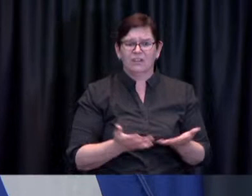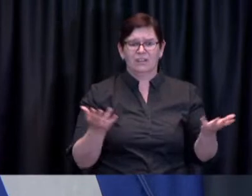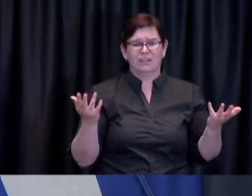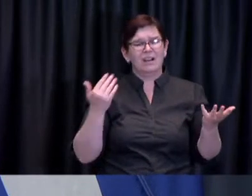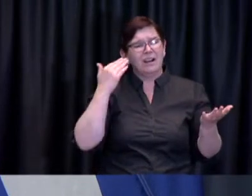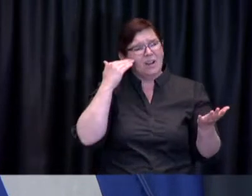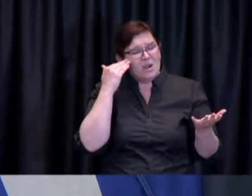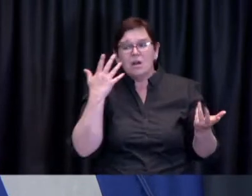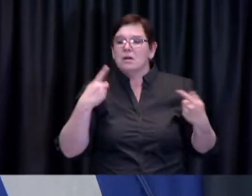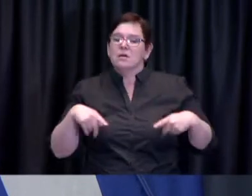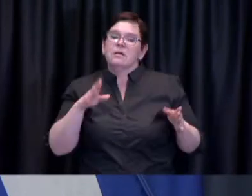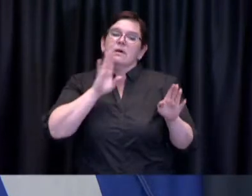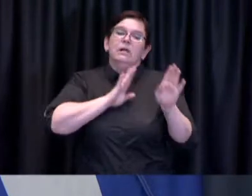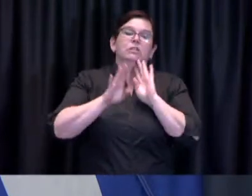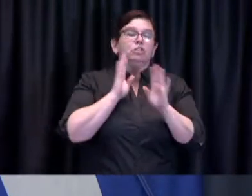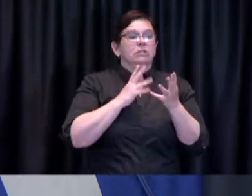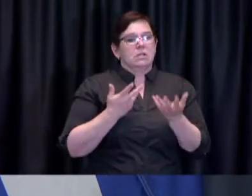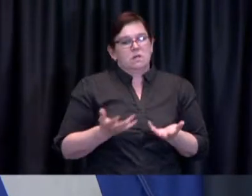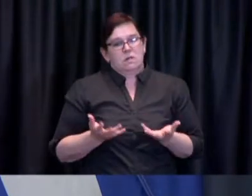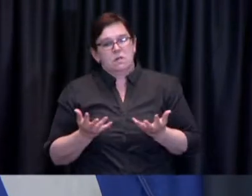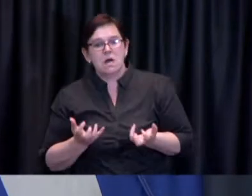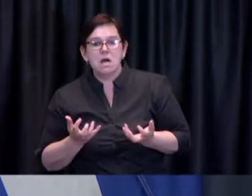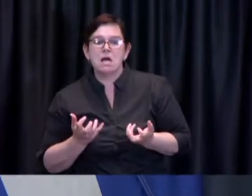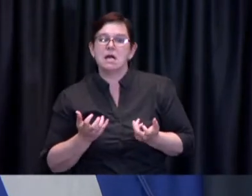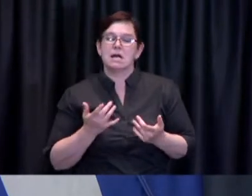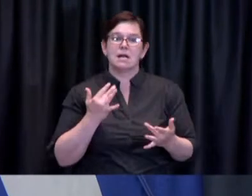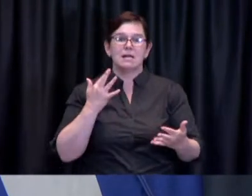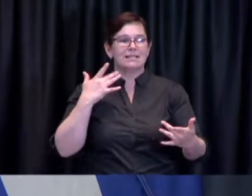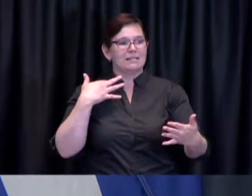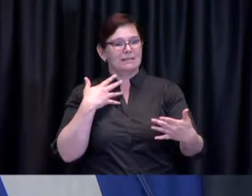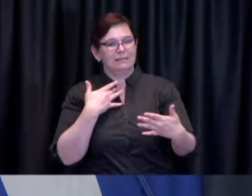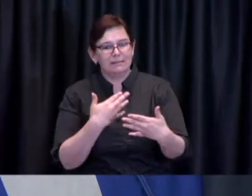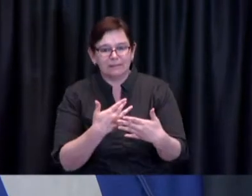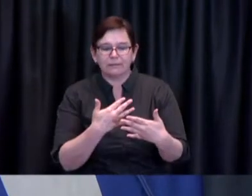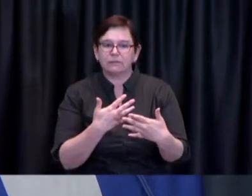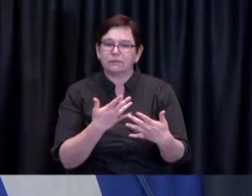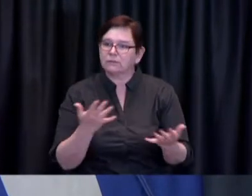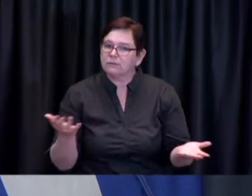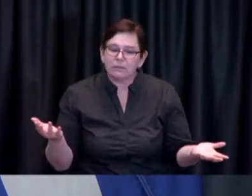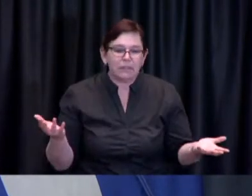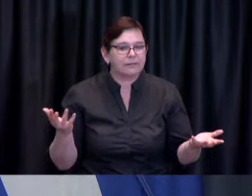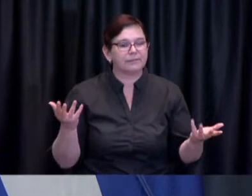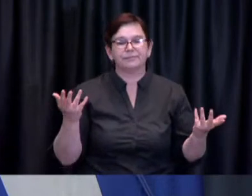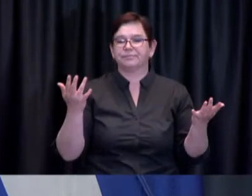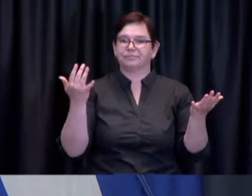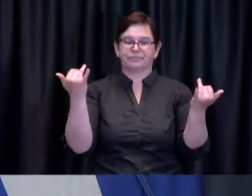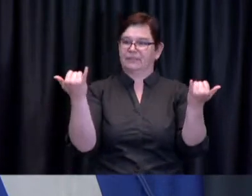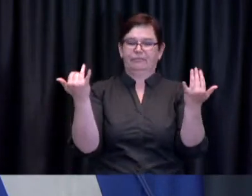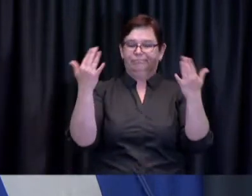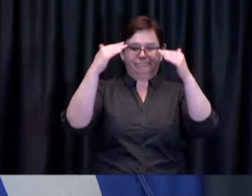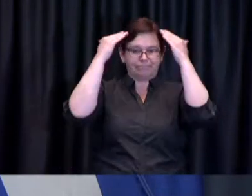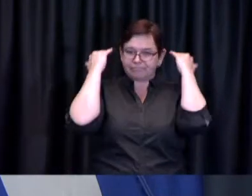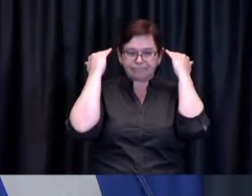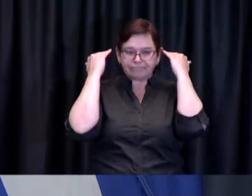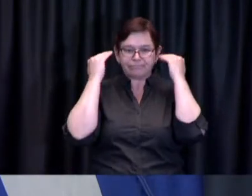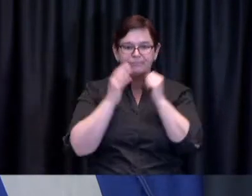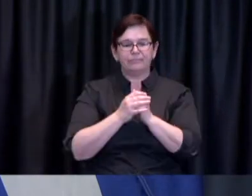but finds that they have to wait a while because of the demand I recognize there may be more demand